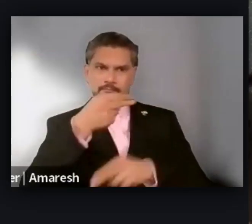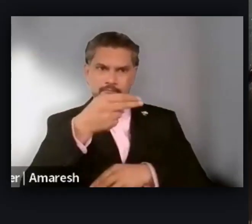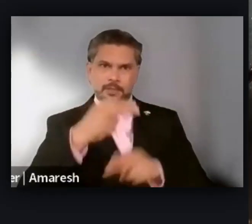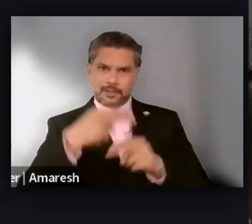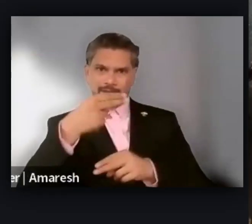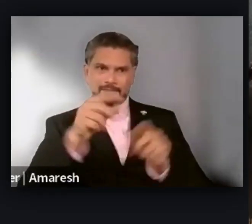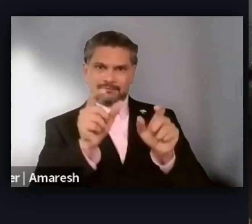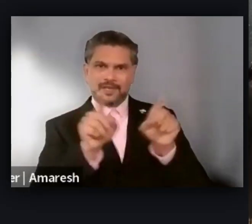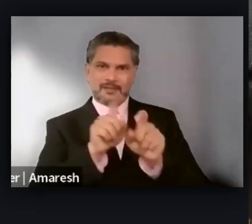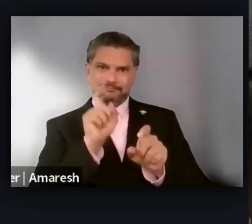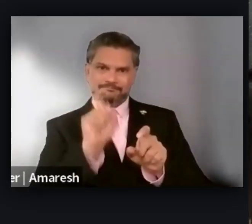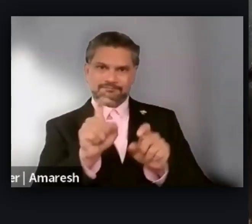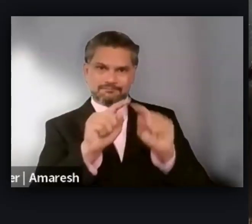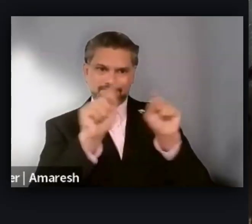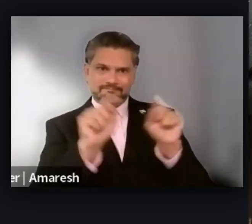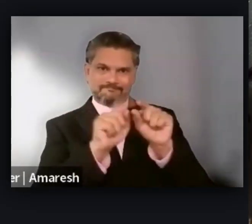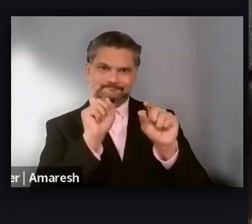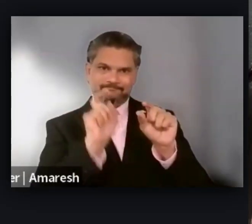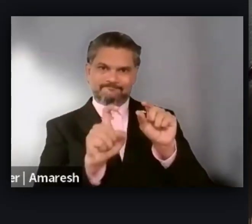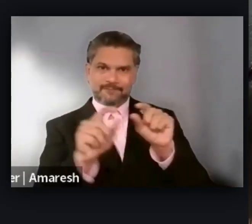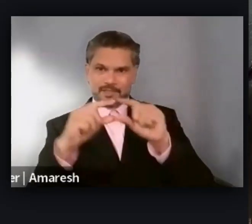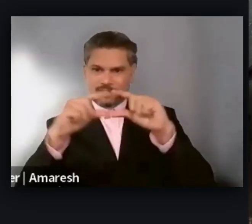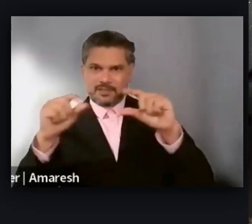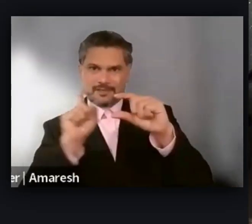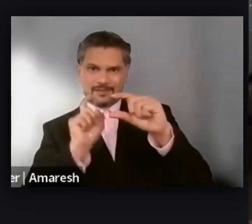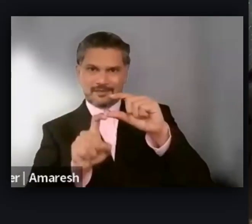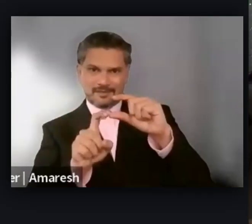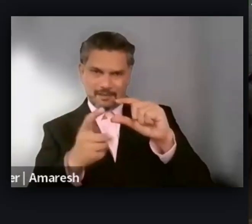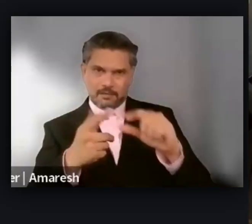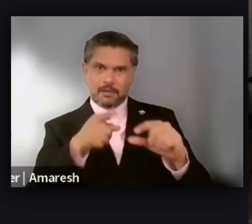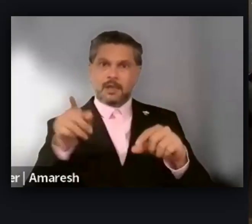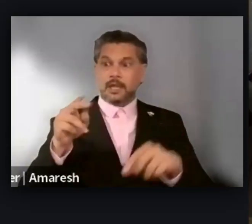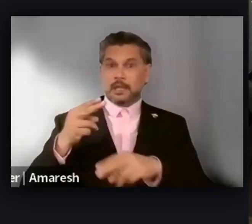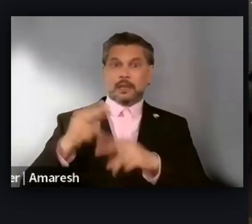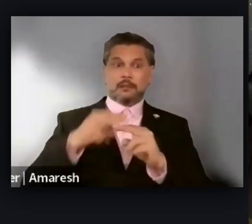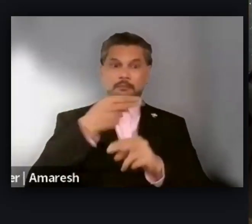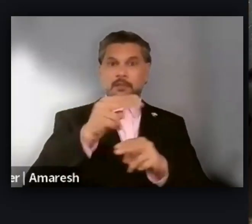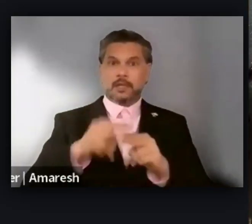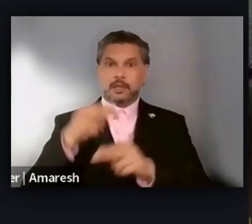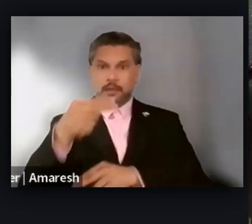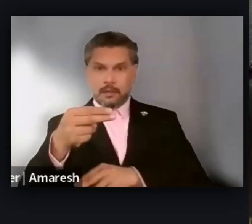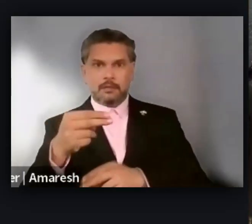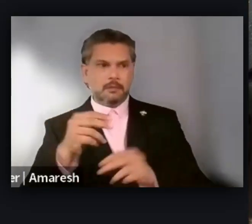I'm not saying that those were not labeled, but they were labeled in a way which a human would not